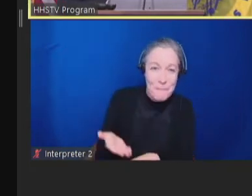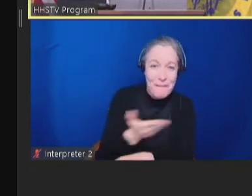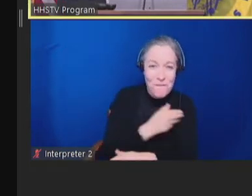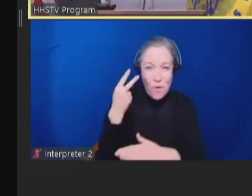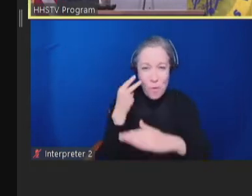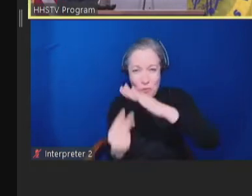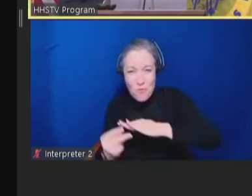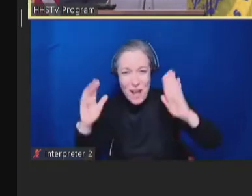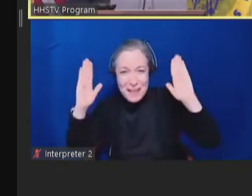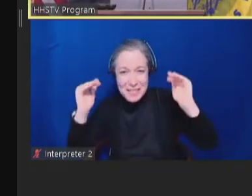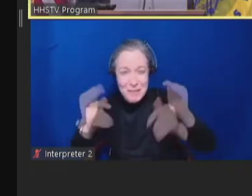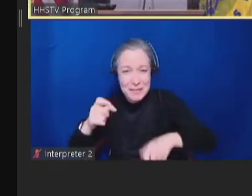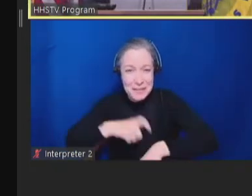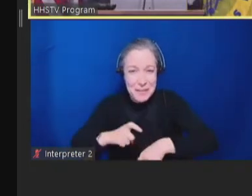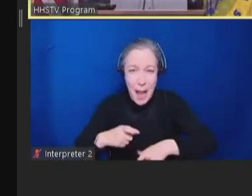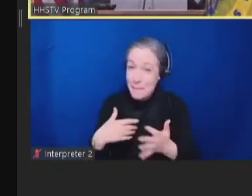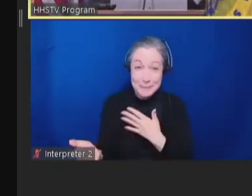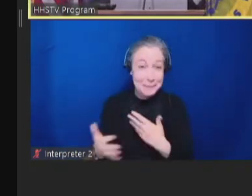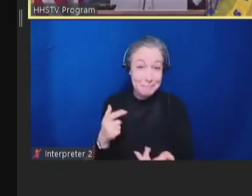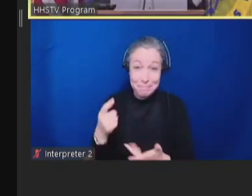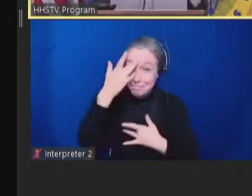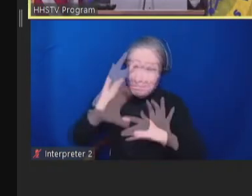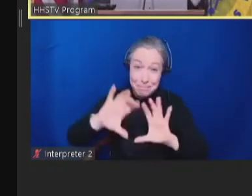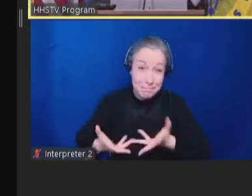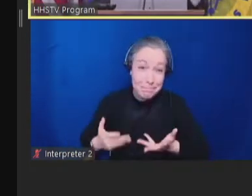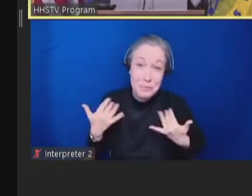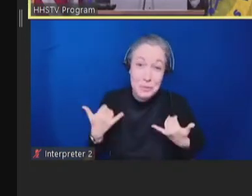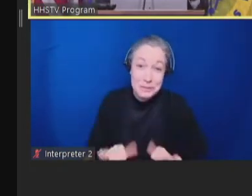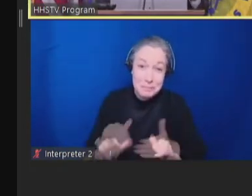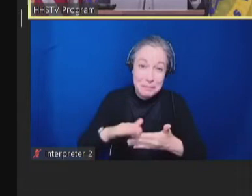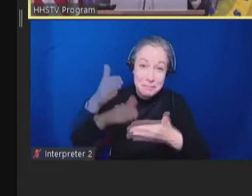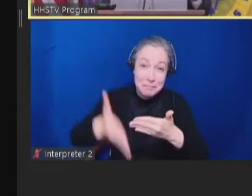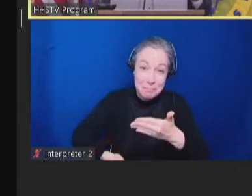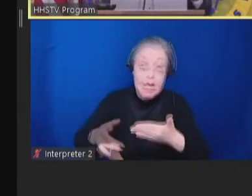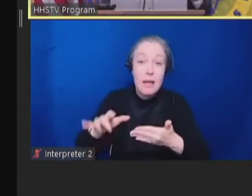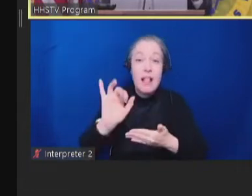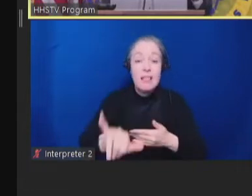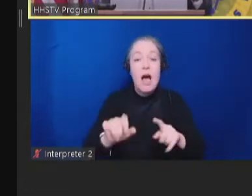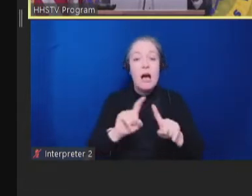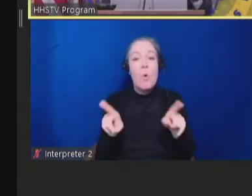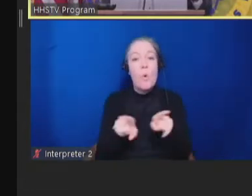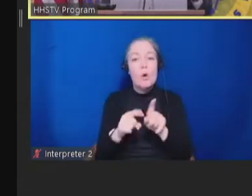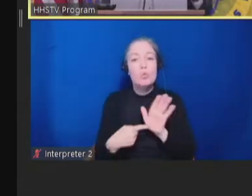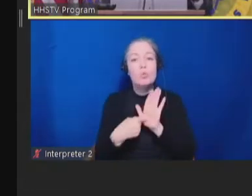during the process, accumulate further evidence that the immune system plays an important role